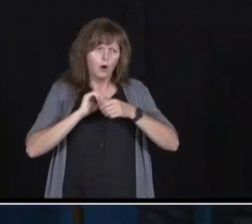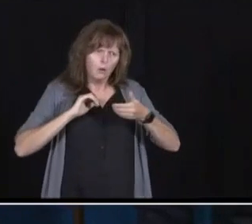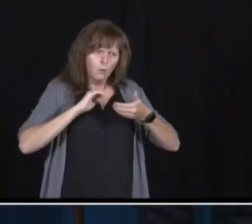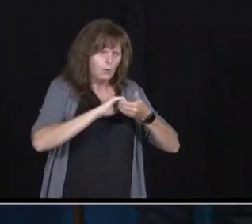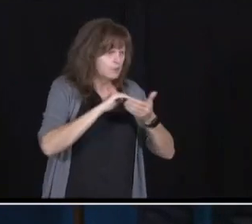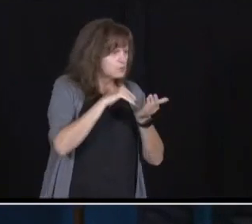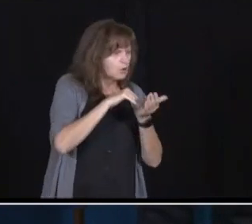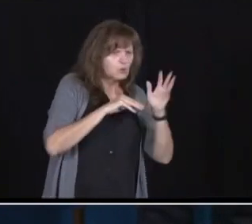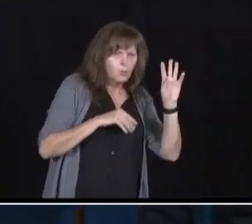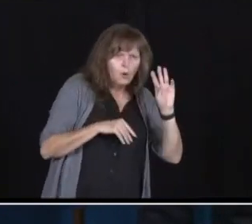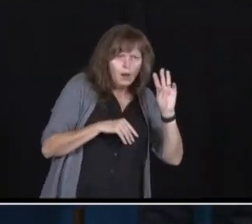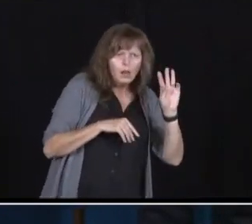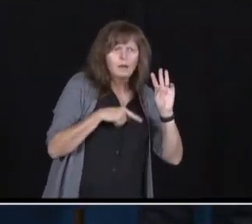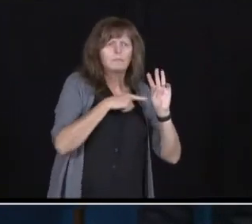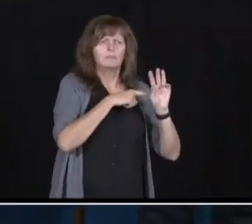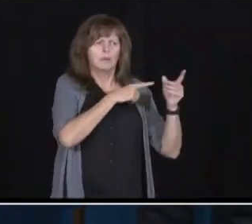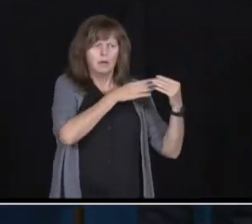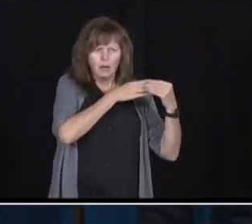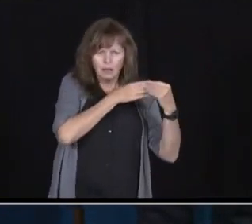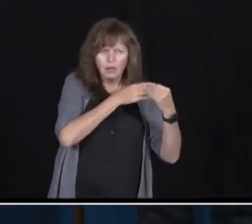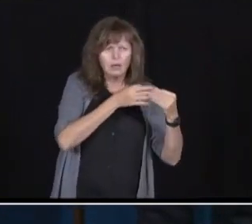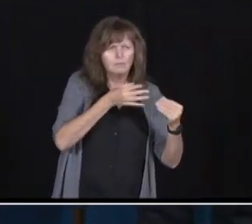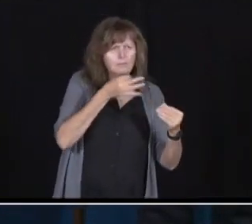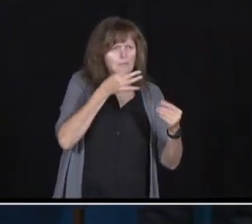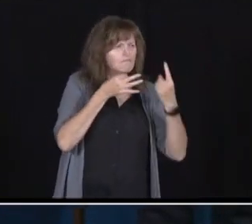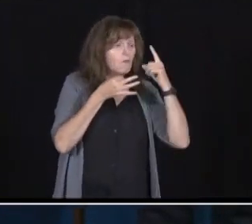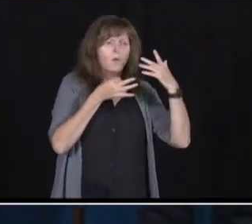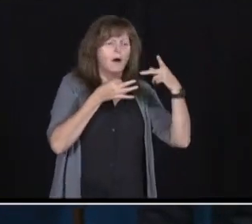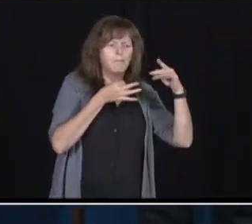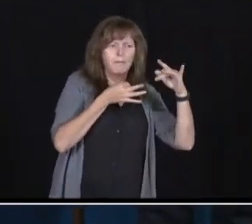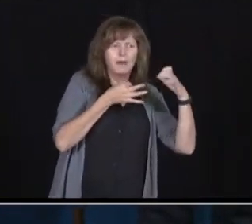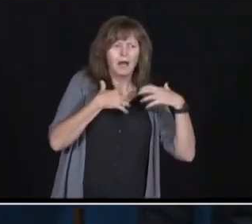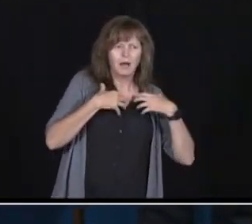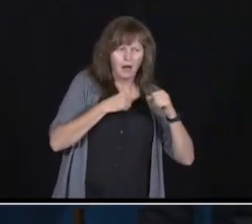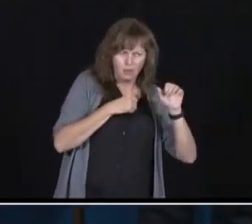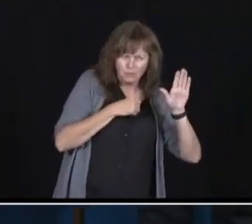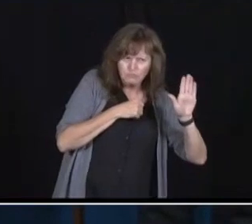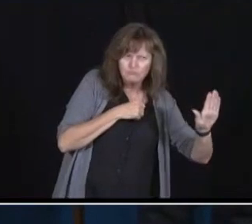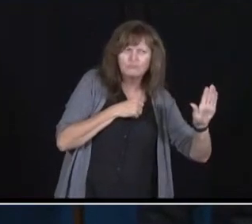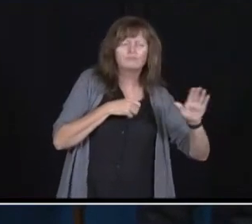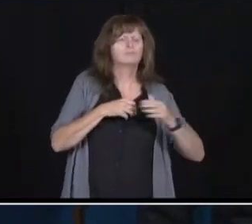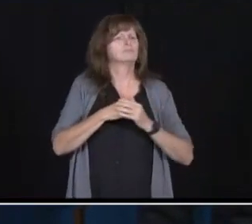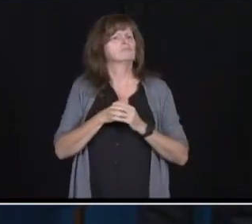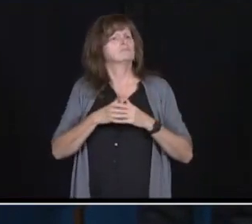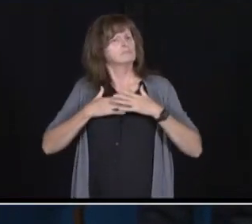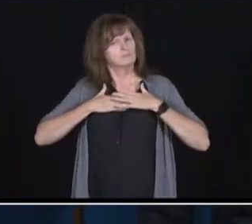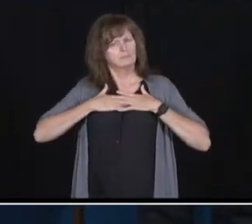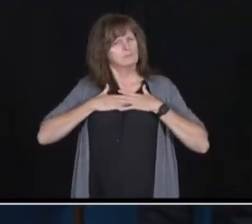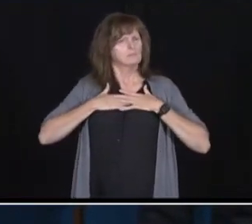I have the honour to work closely with Dr Williams, who will be of easily leading the expertise in a public-health world.